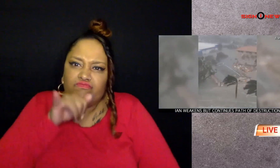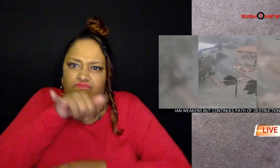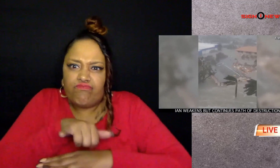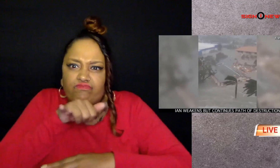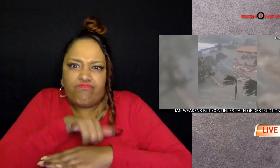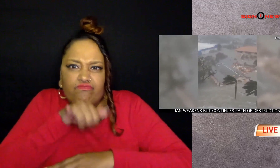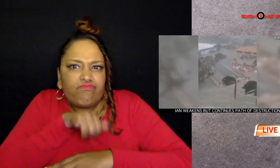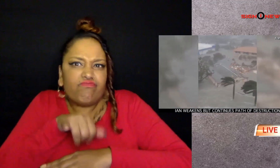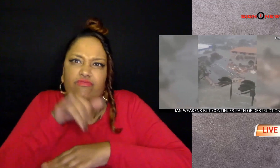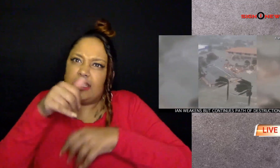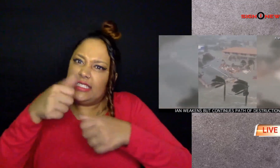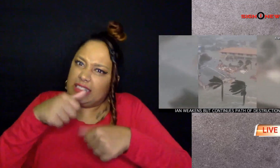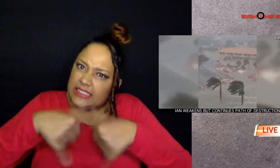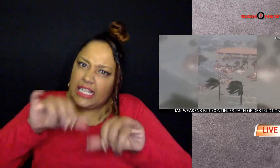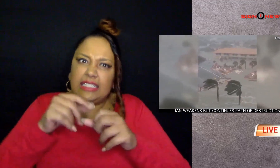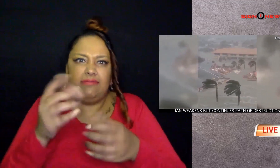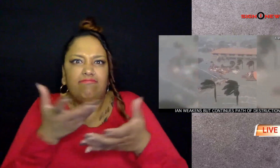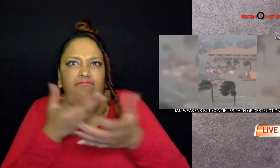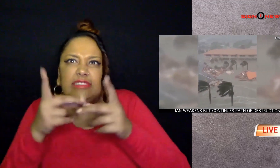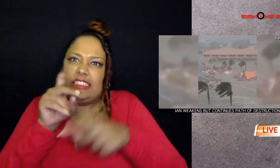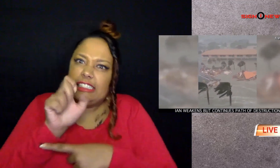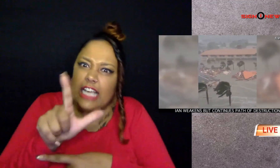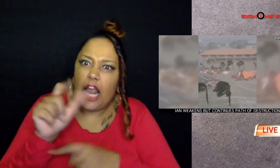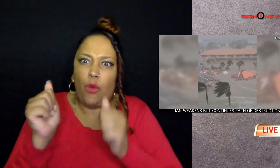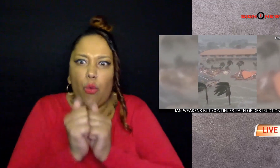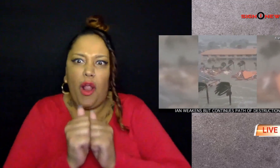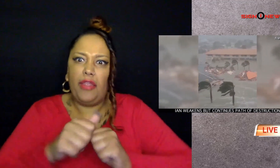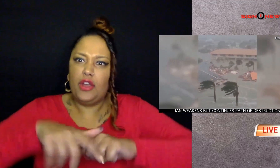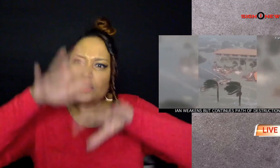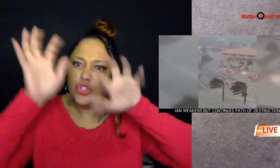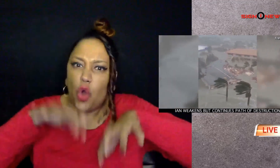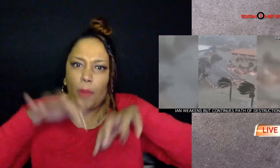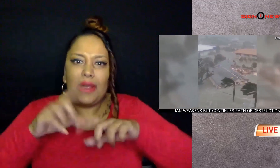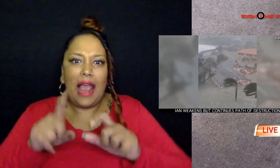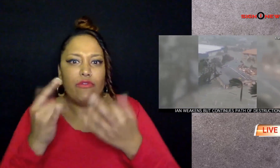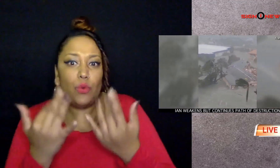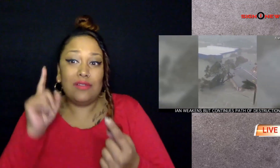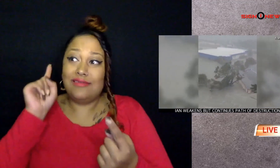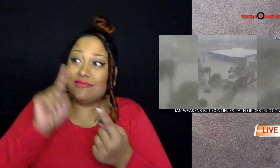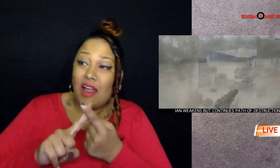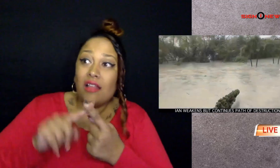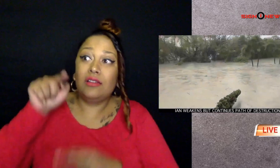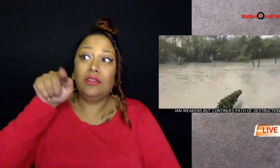and the people who decided to stay home and ride out the storm may have to wait